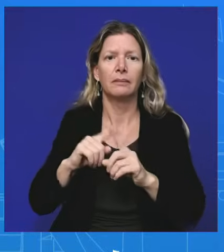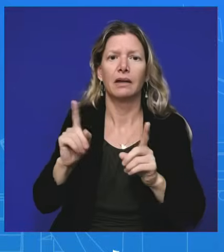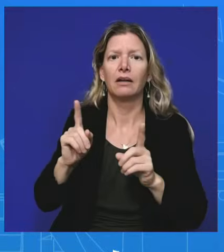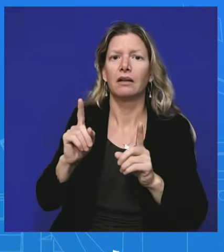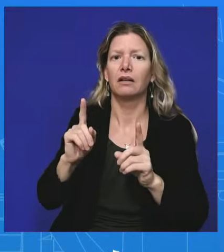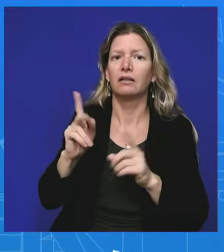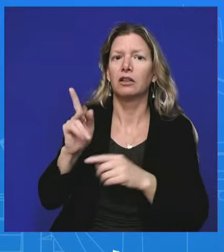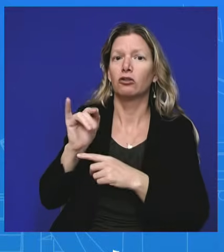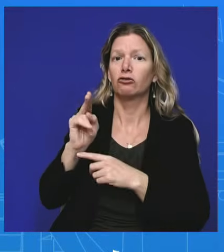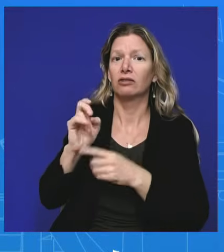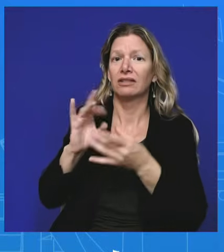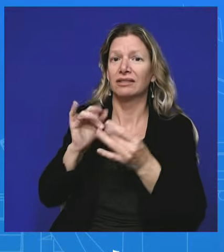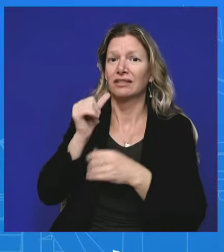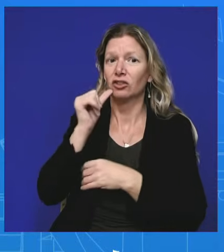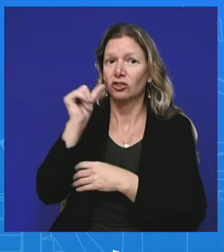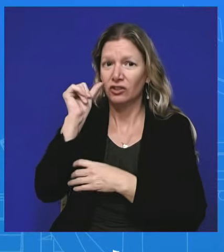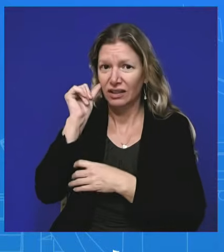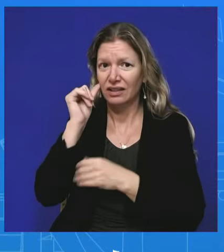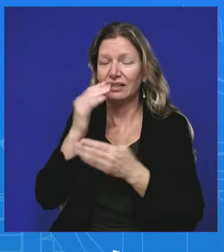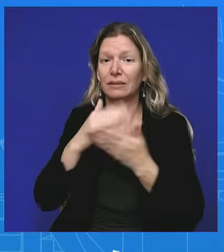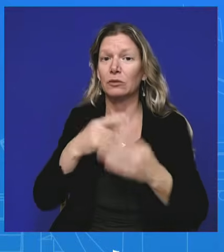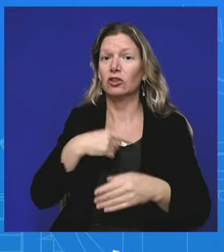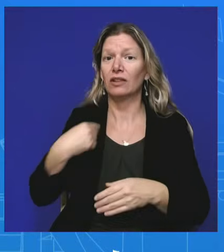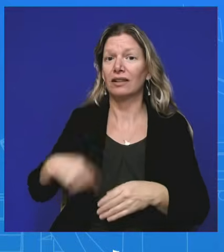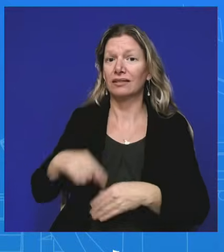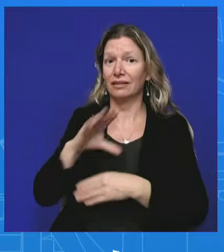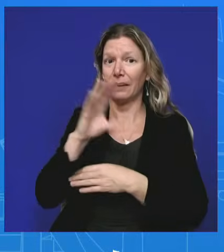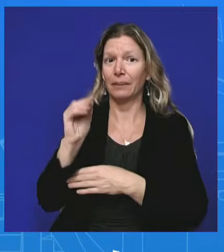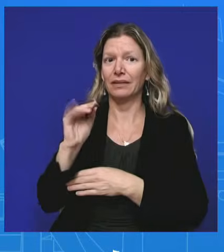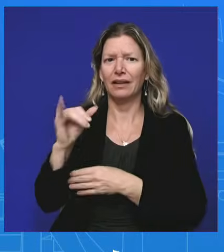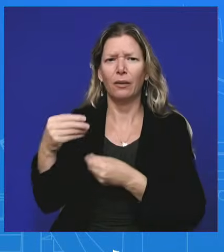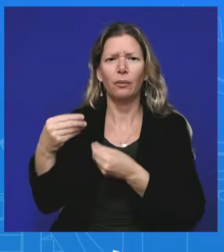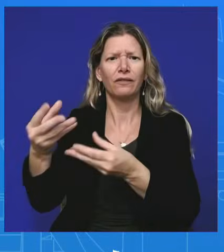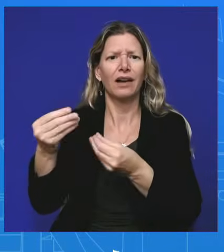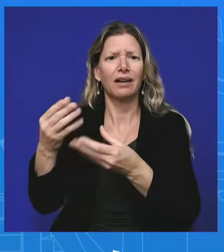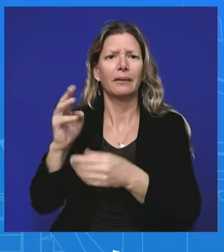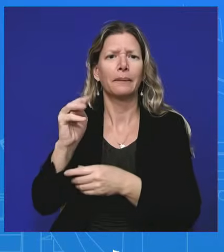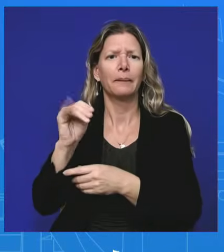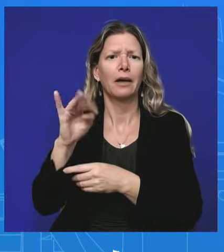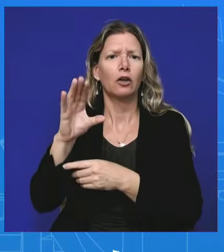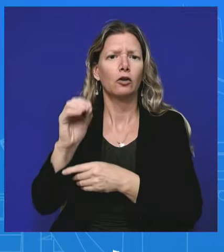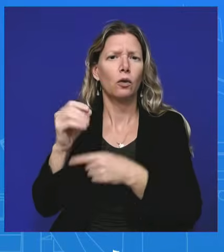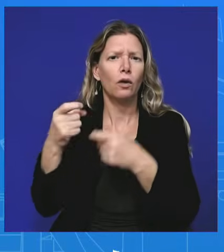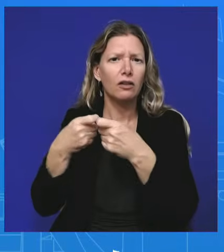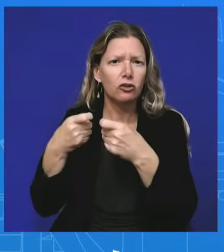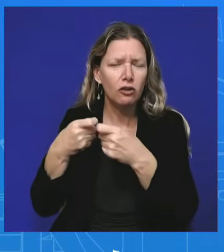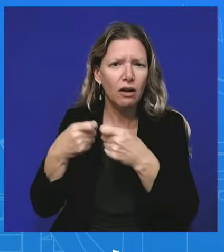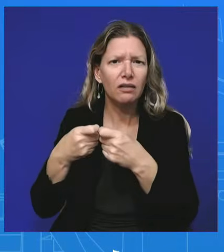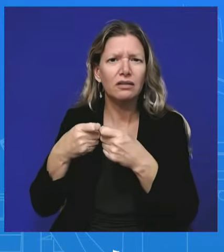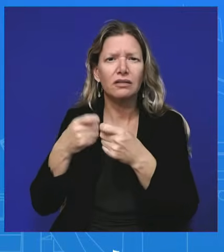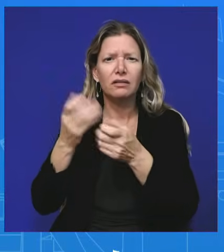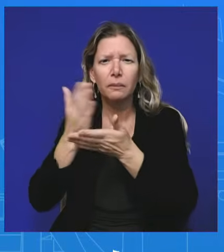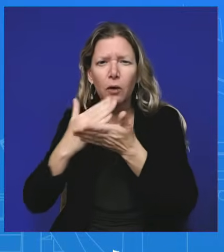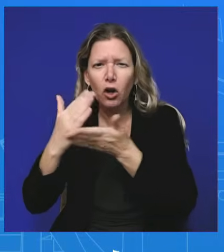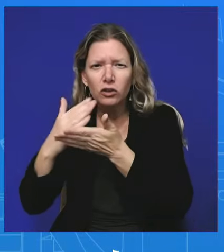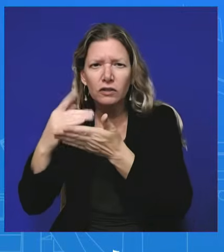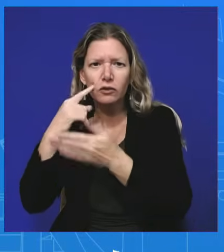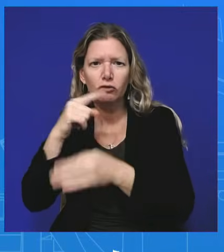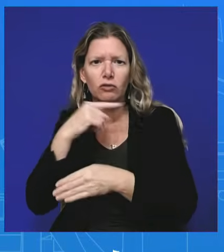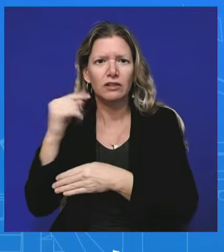for Russia's defensive sy- -- or weapons systems. That's -- that's a problem, and we've -- and we've raised that with the Ch- -- with the Chinese as well. Ms. Jean-Pierre: Go ahead, Darlene.